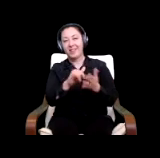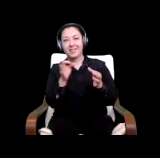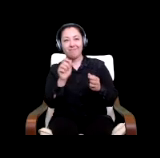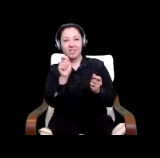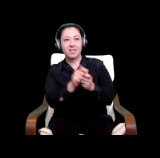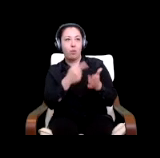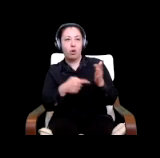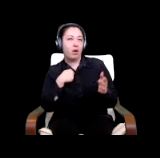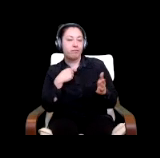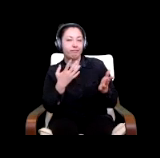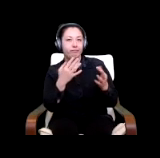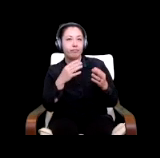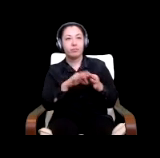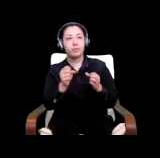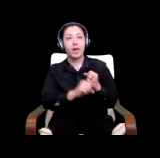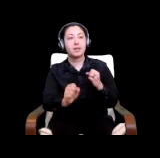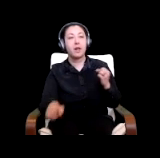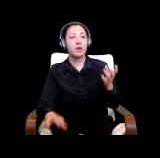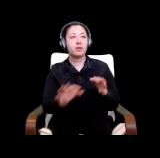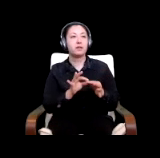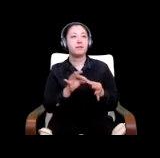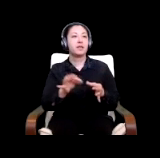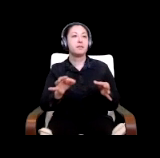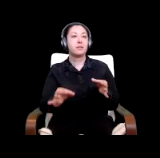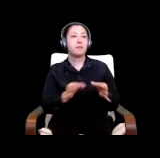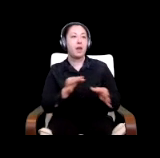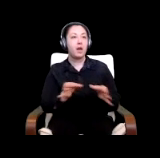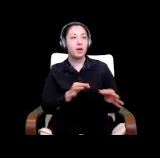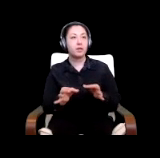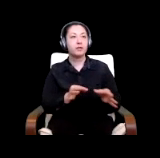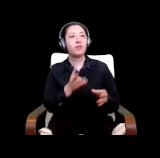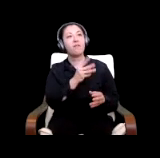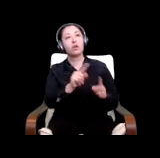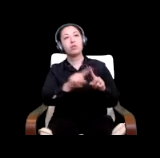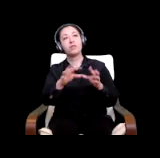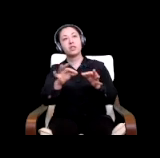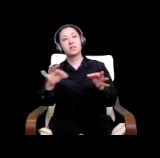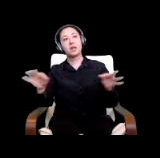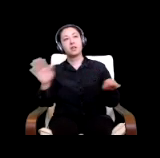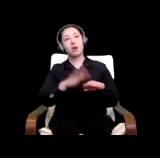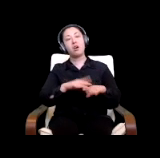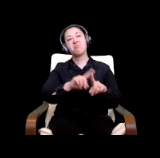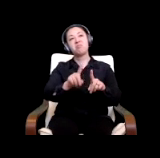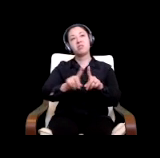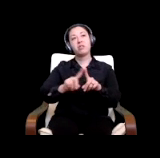an overview of CHARGE, and then a couple of sentences on the different domains that I just mentioned.